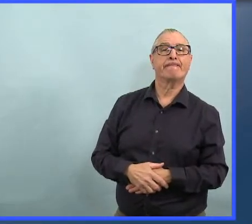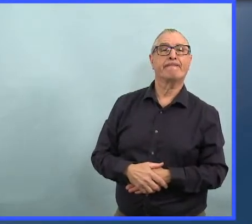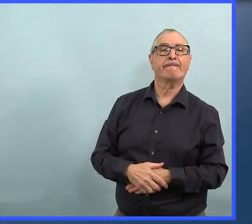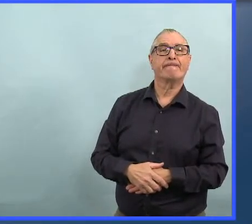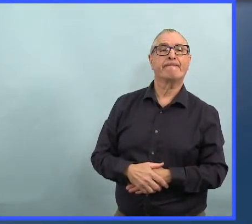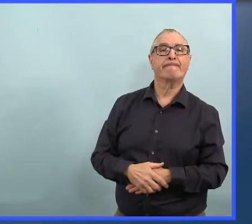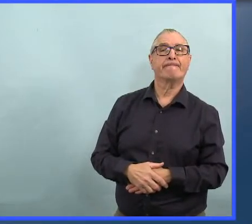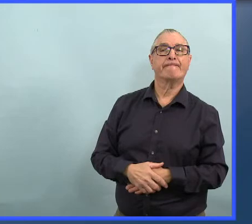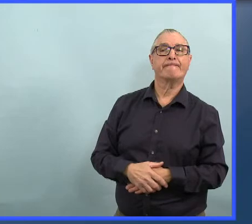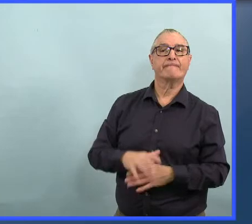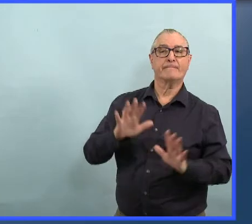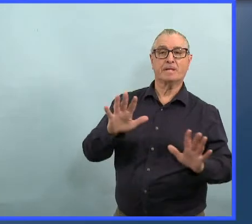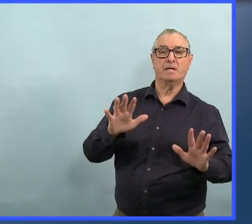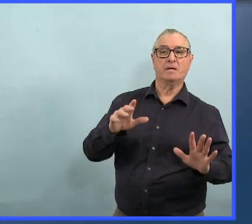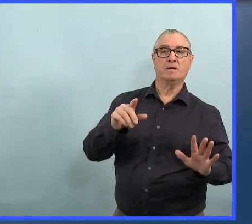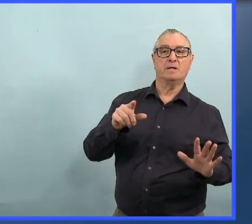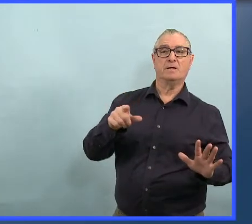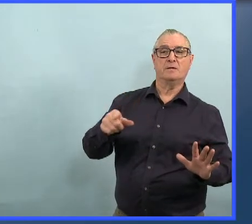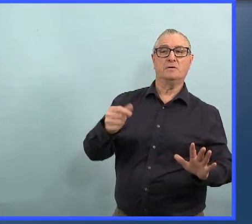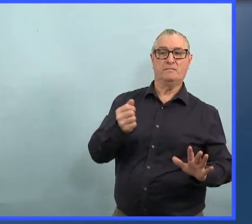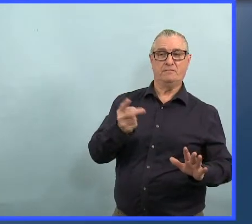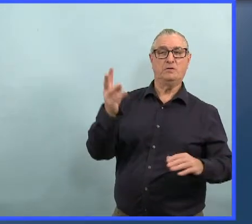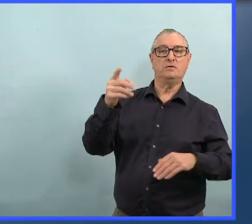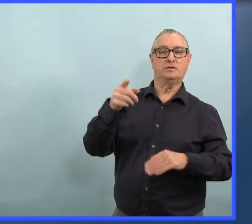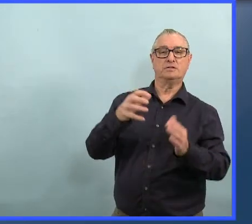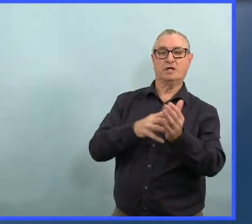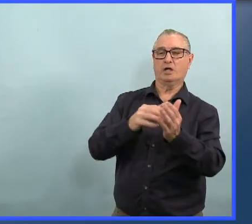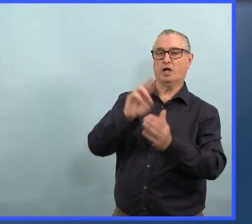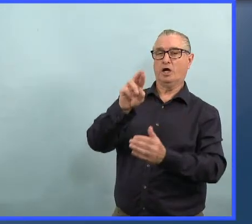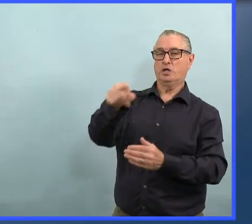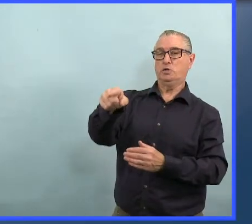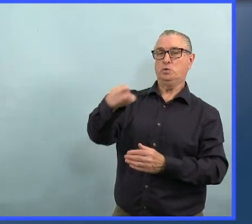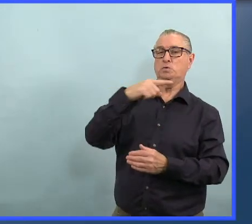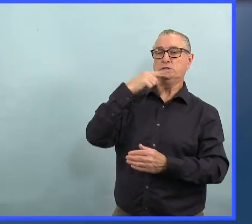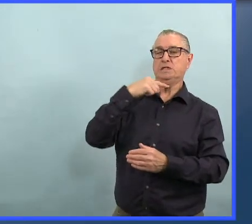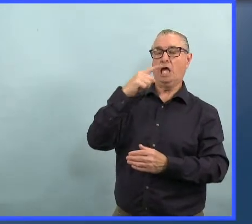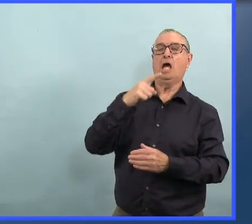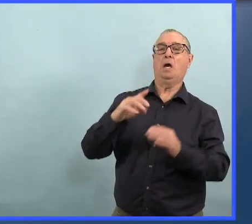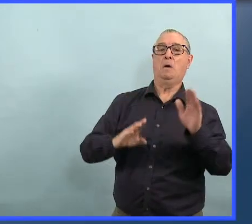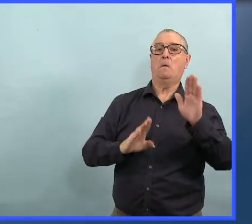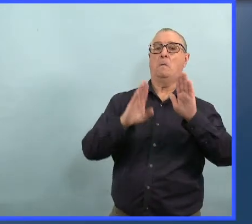early to say i'm wondering given the fact that we've tasted test changed our testing strategy